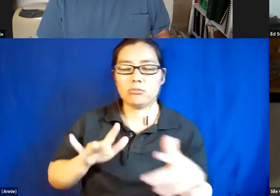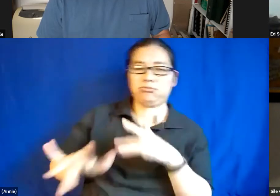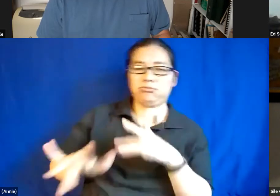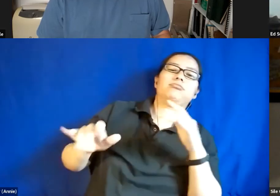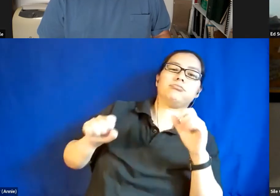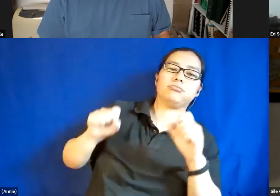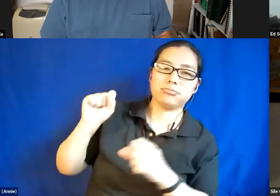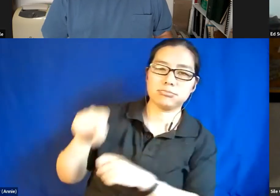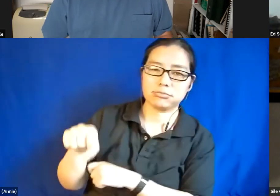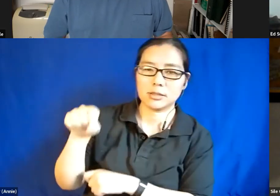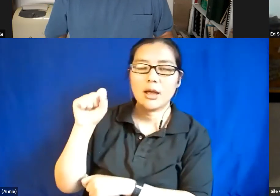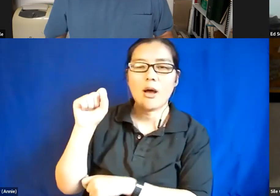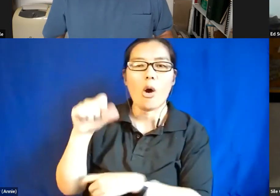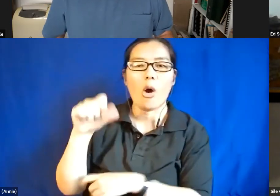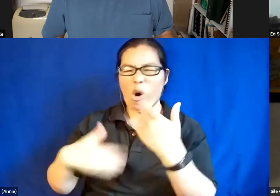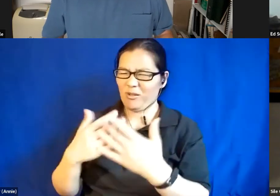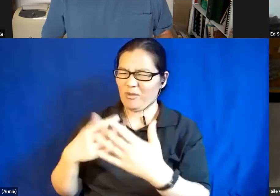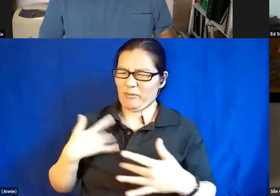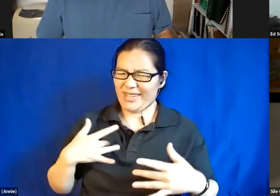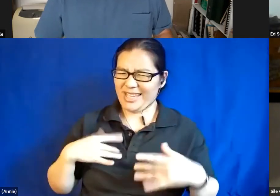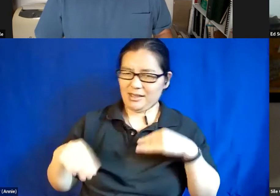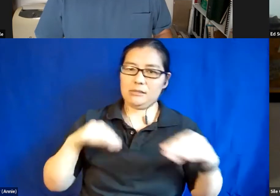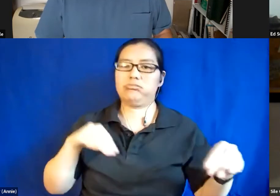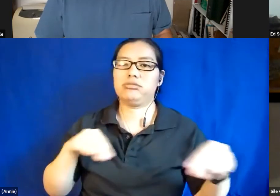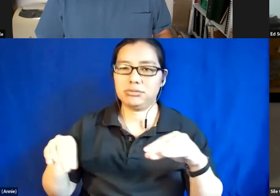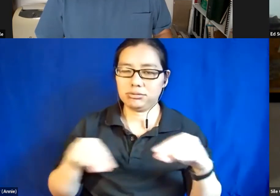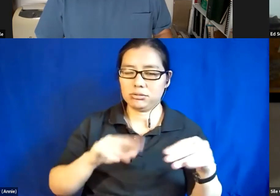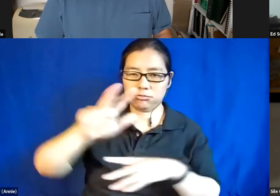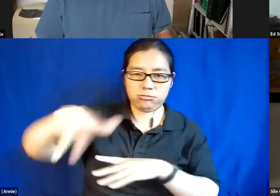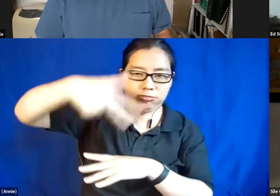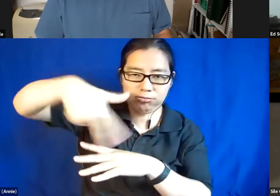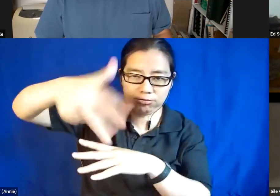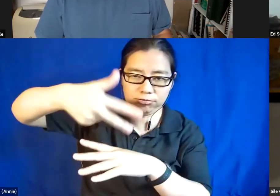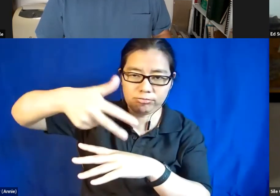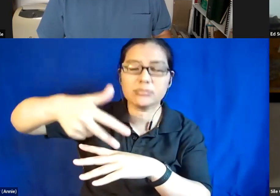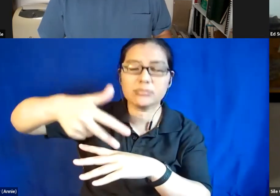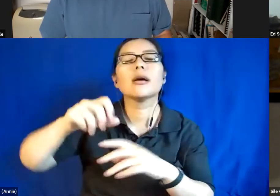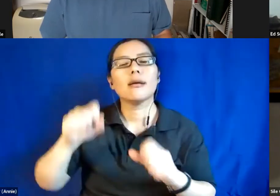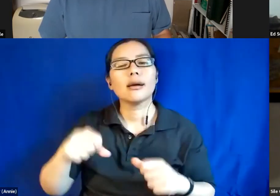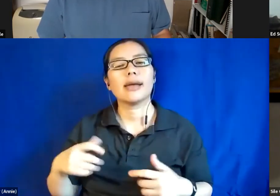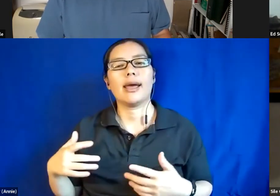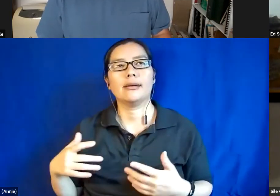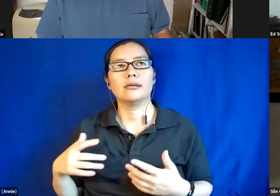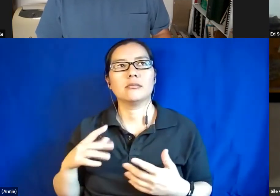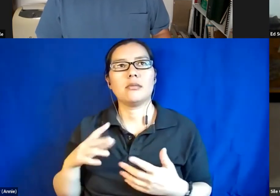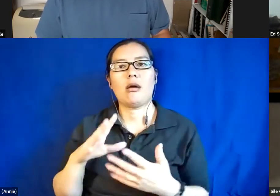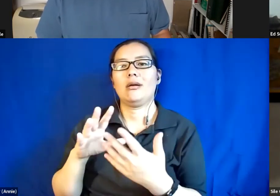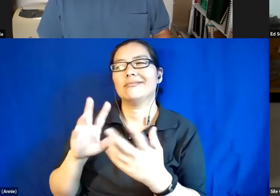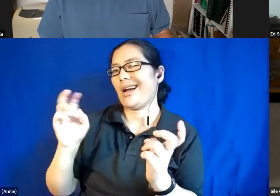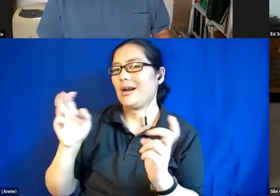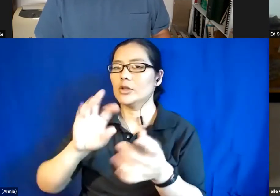spins, those motions can be induced. >>>: Can you make it feel like you are turning left or right?